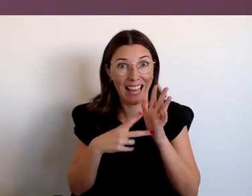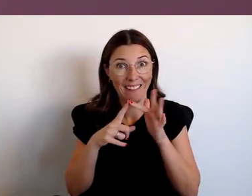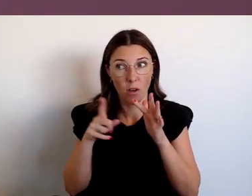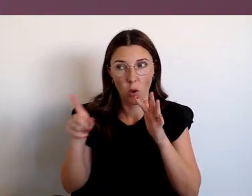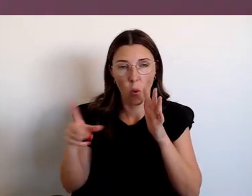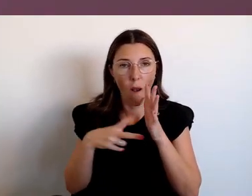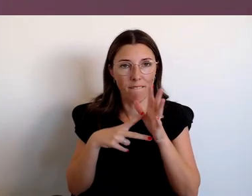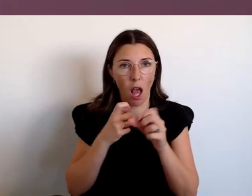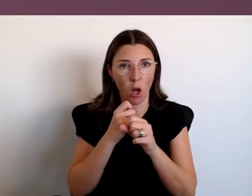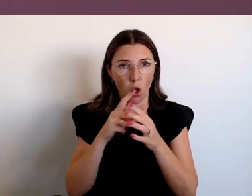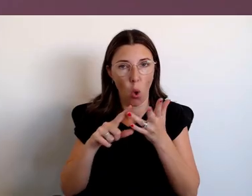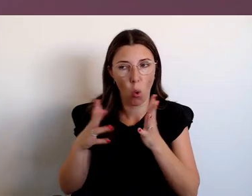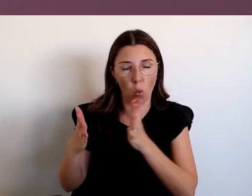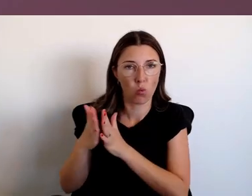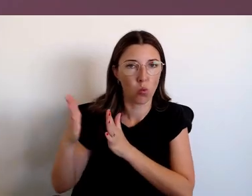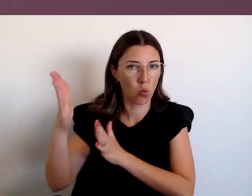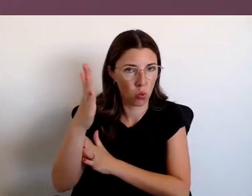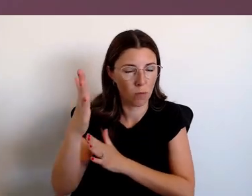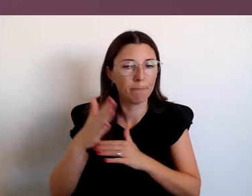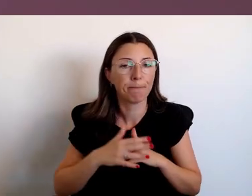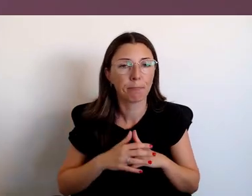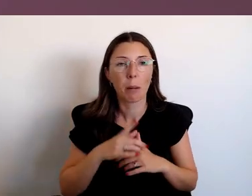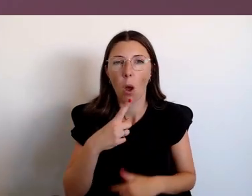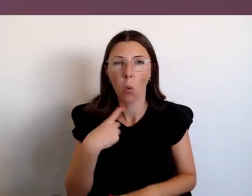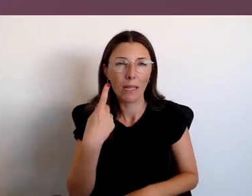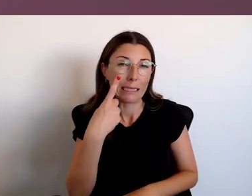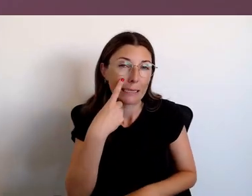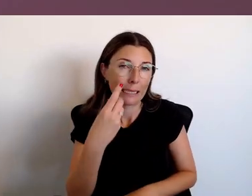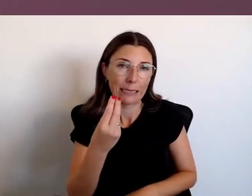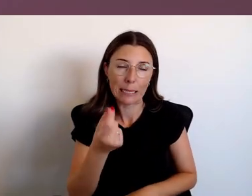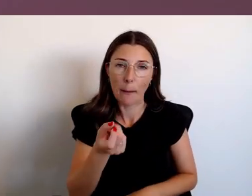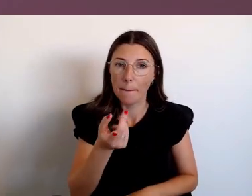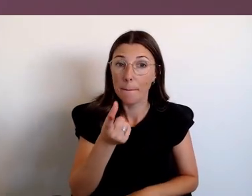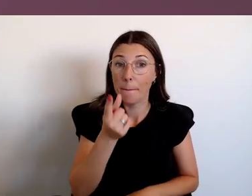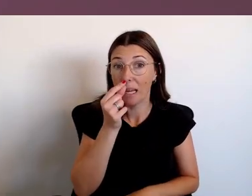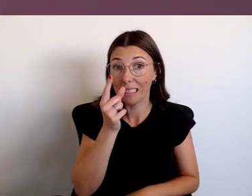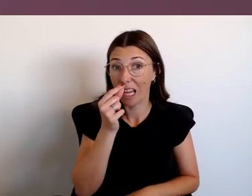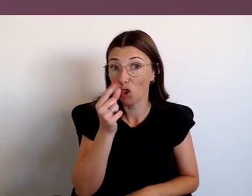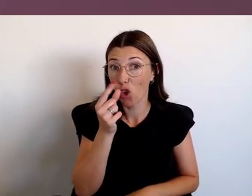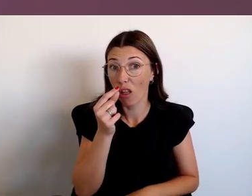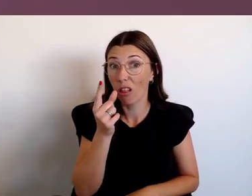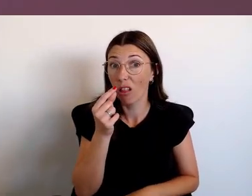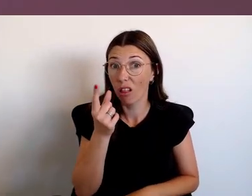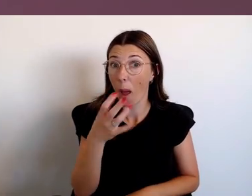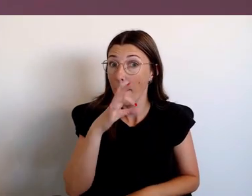VAGO is at the moment. But we are seeing some potential for some significant